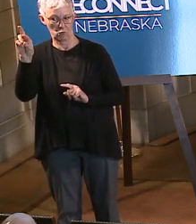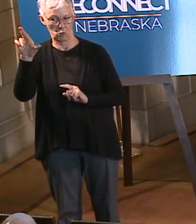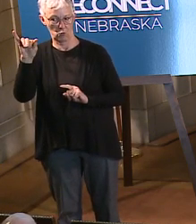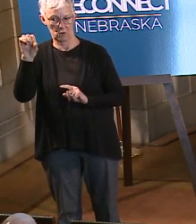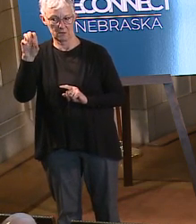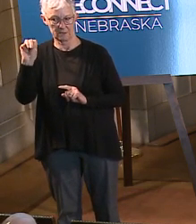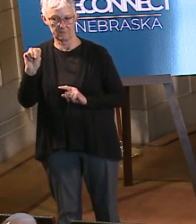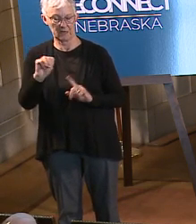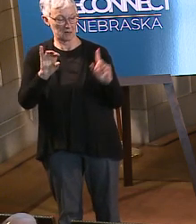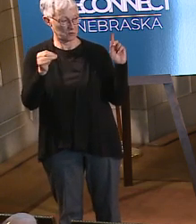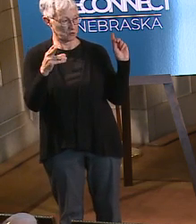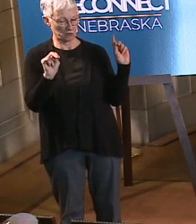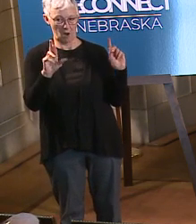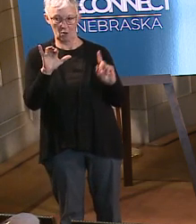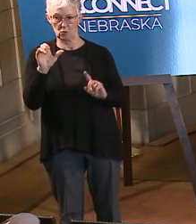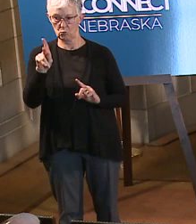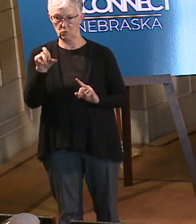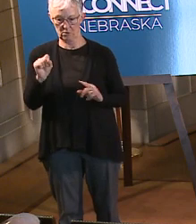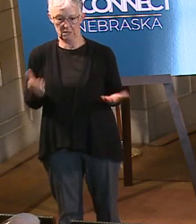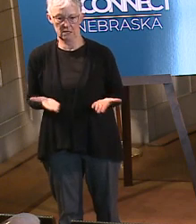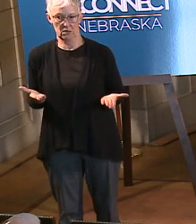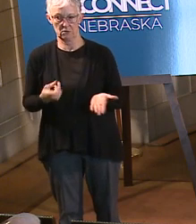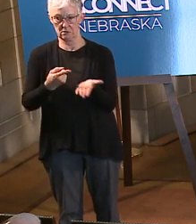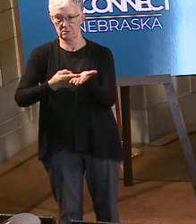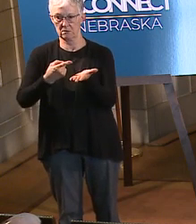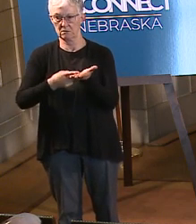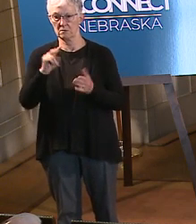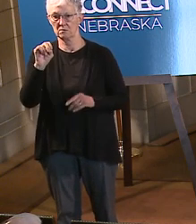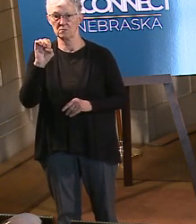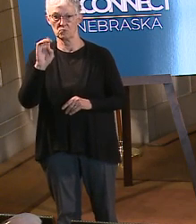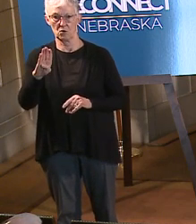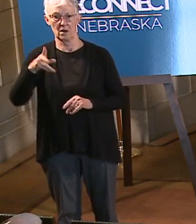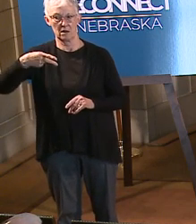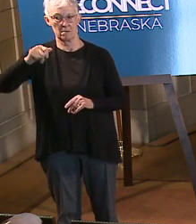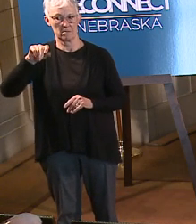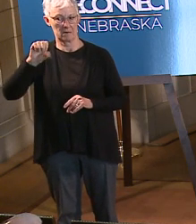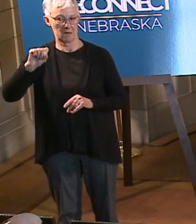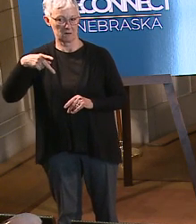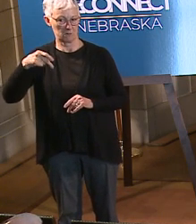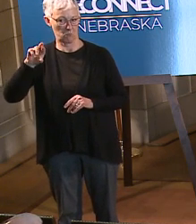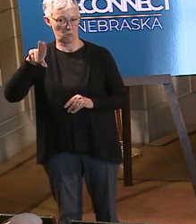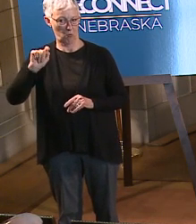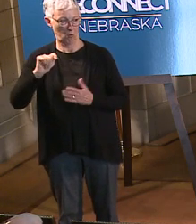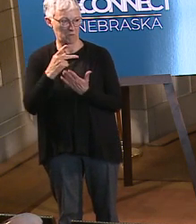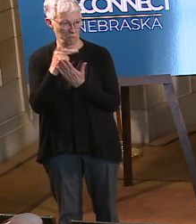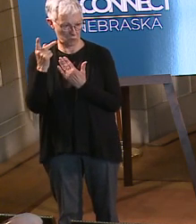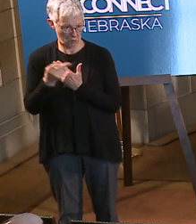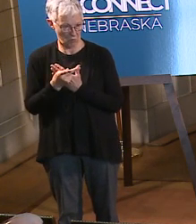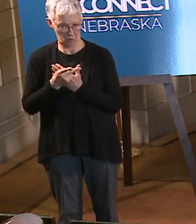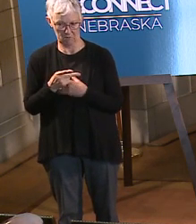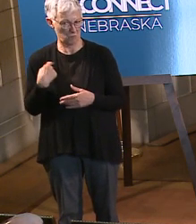THINGS LIKE RESTAURANTS AND HOTELS AND TOURISM, WE HAVE JOHN